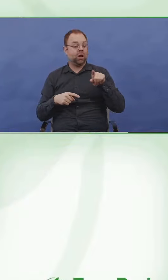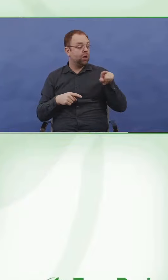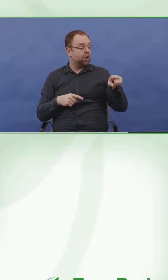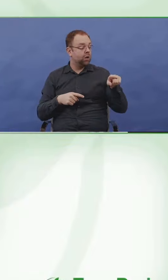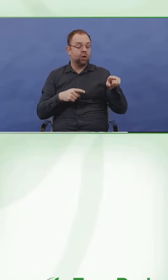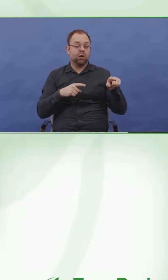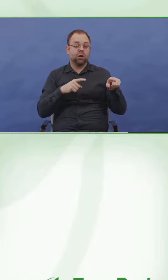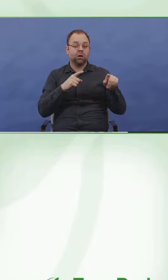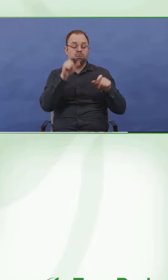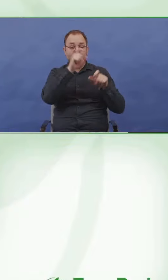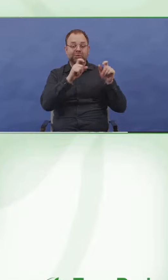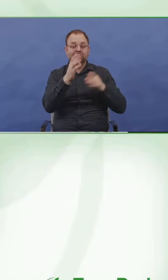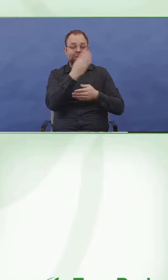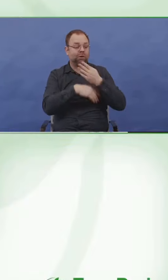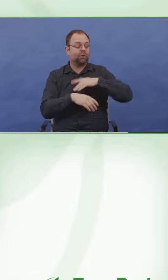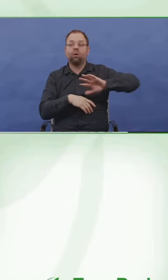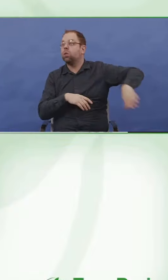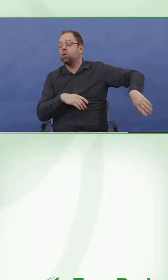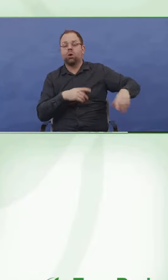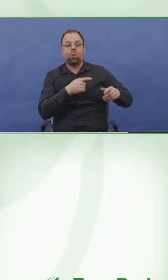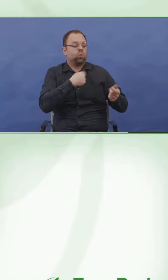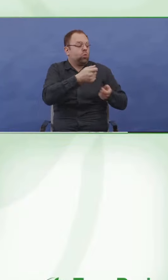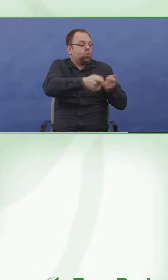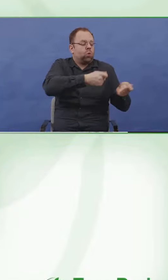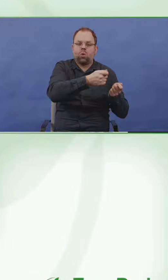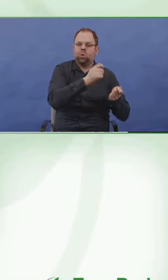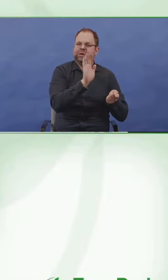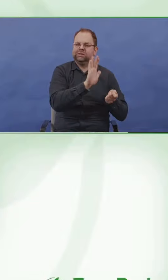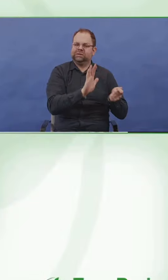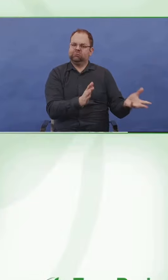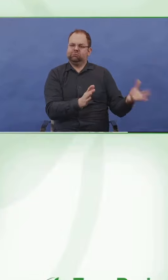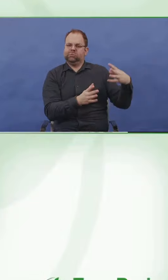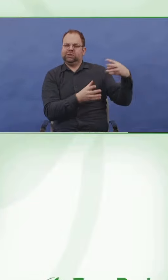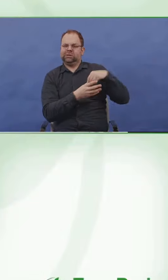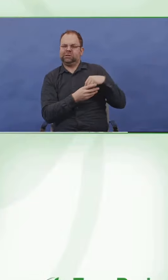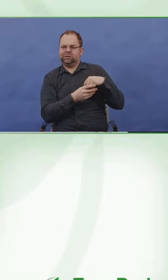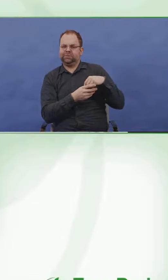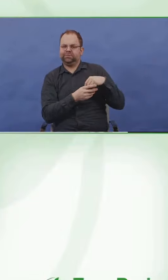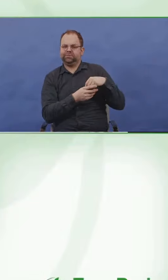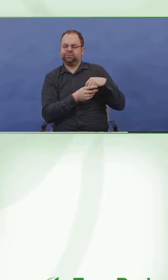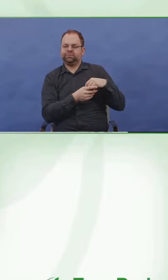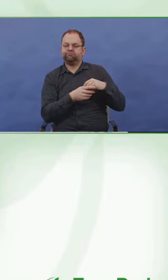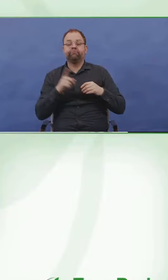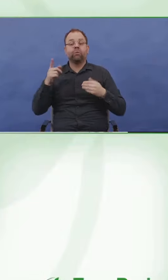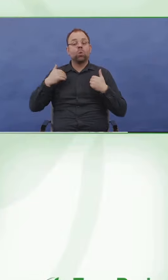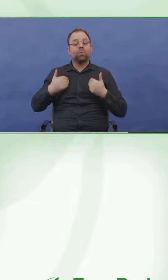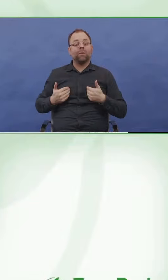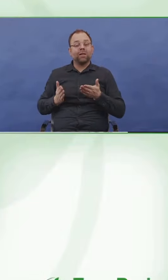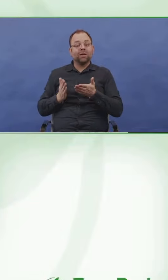of support or community inclusion as a means to bring back better from COVID-19 pandemic.